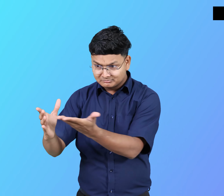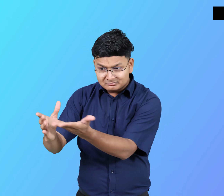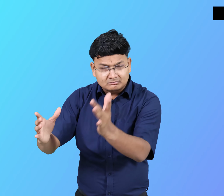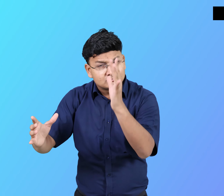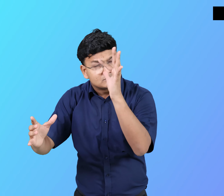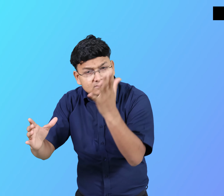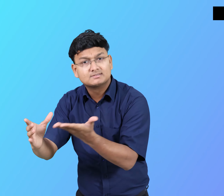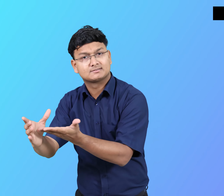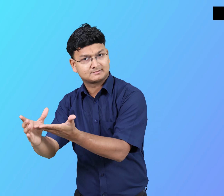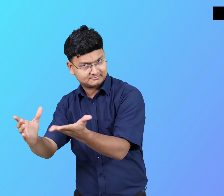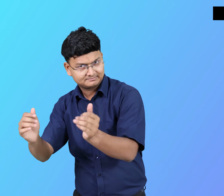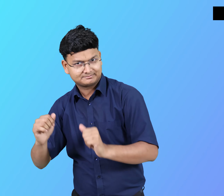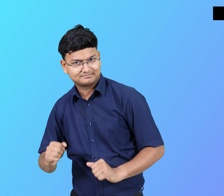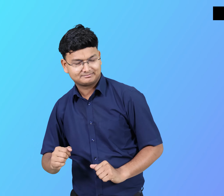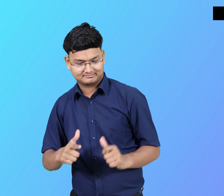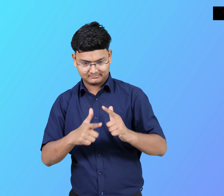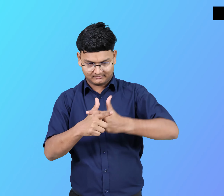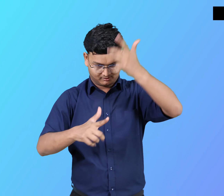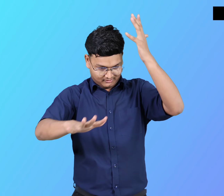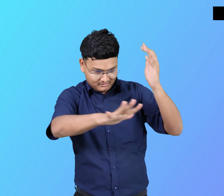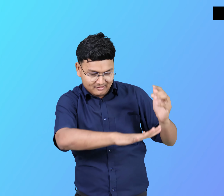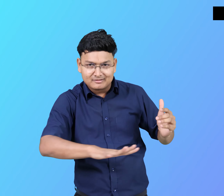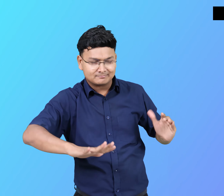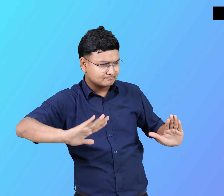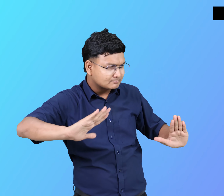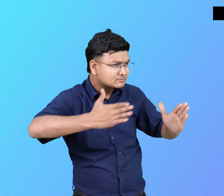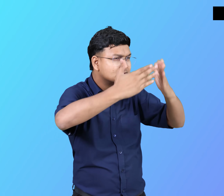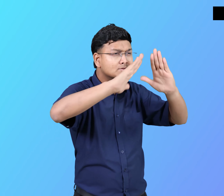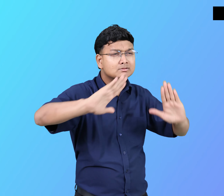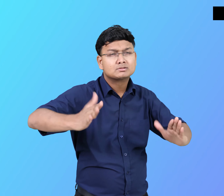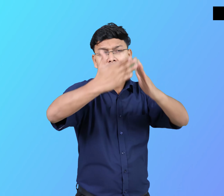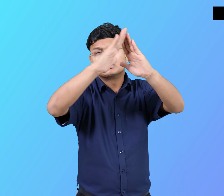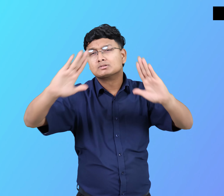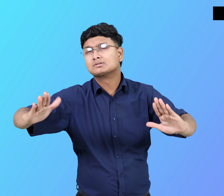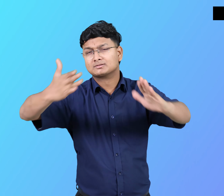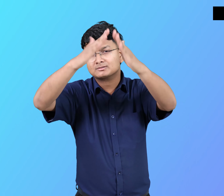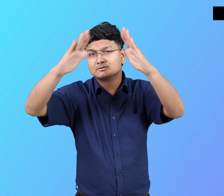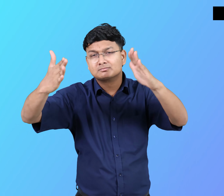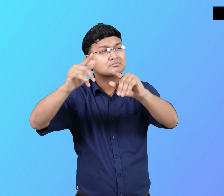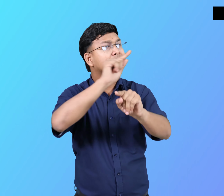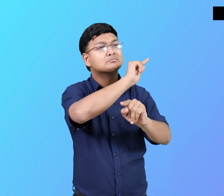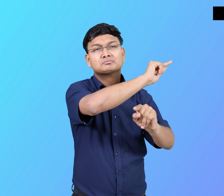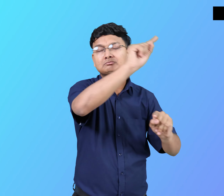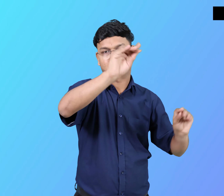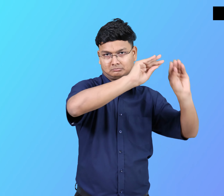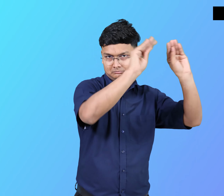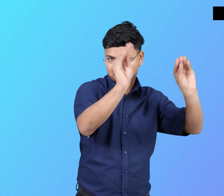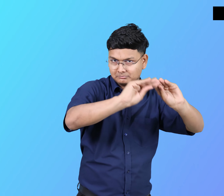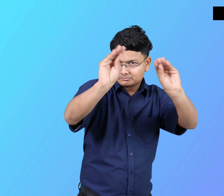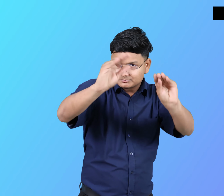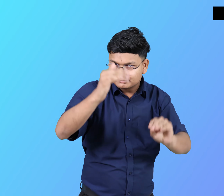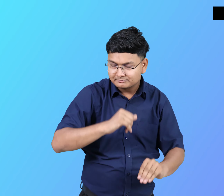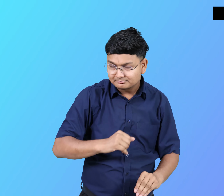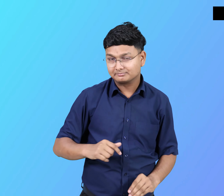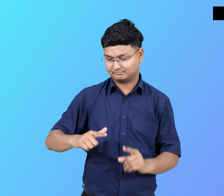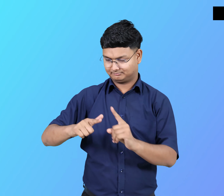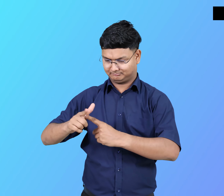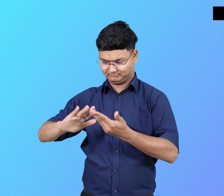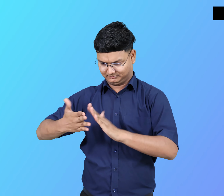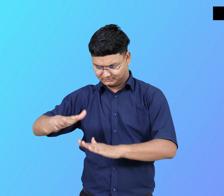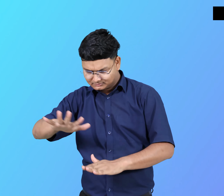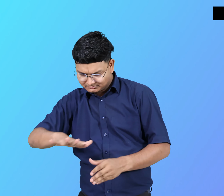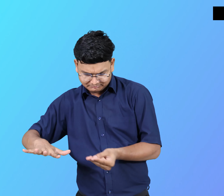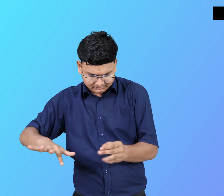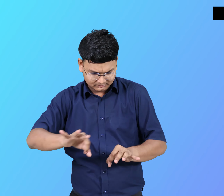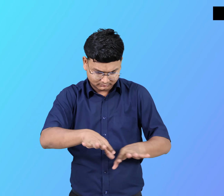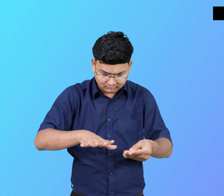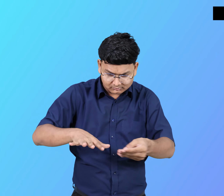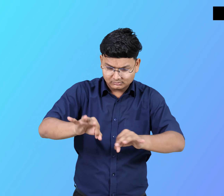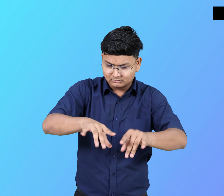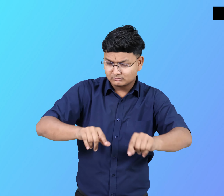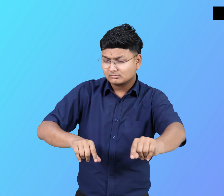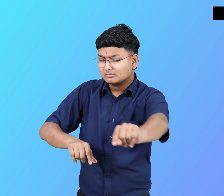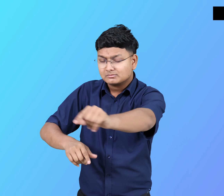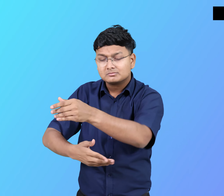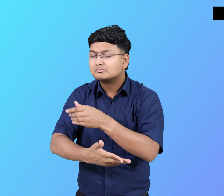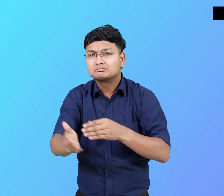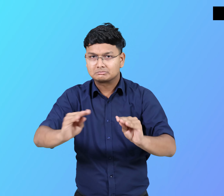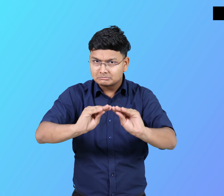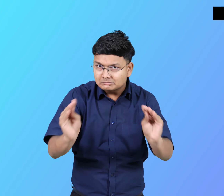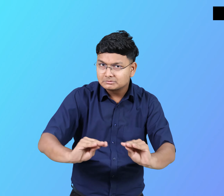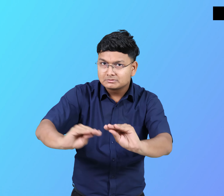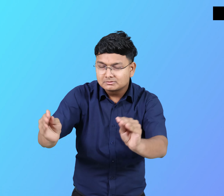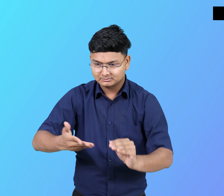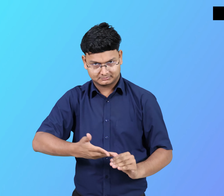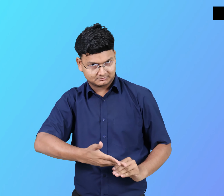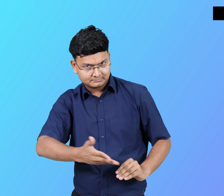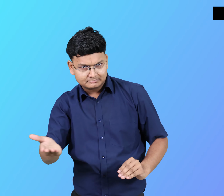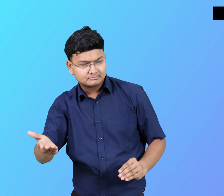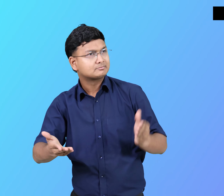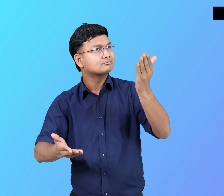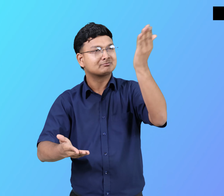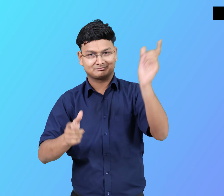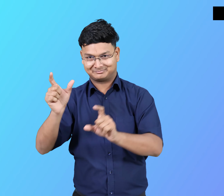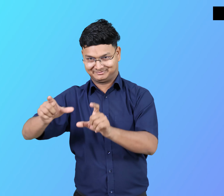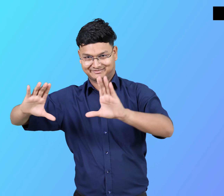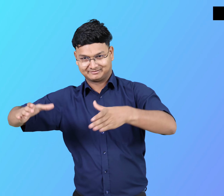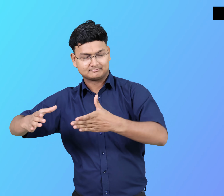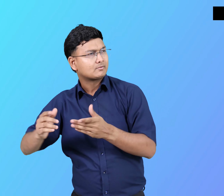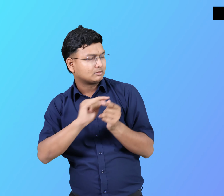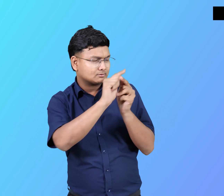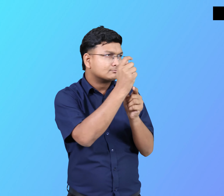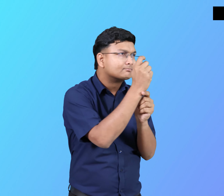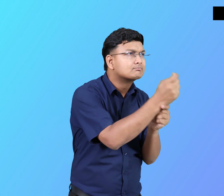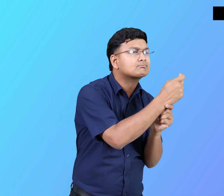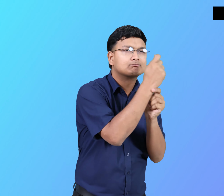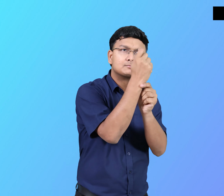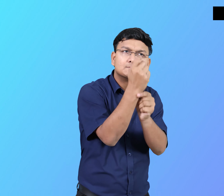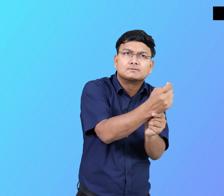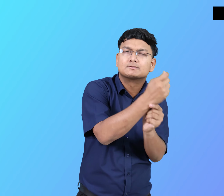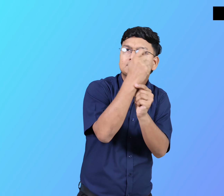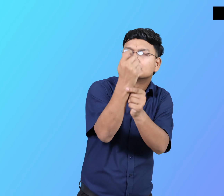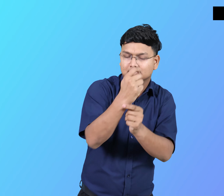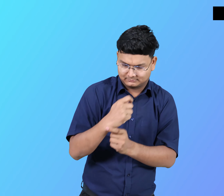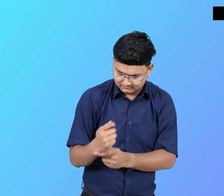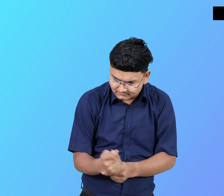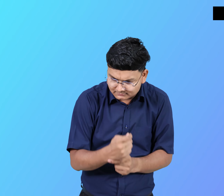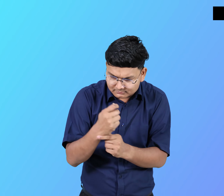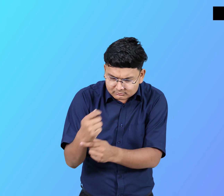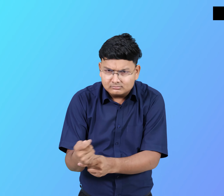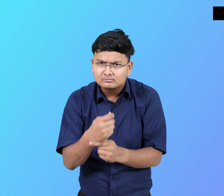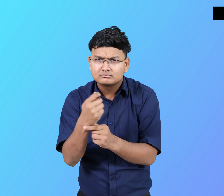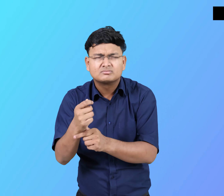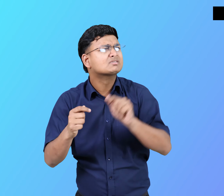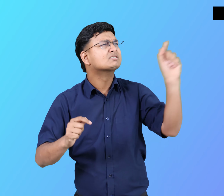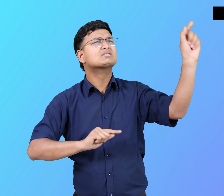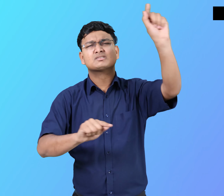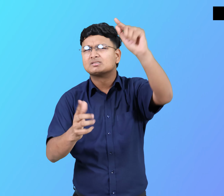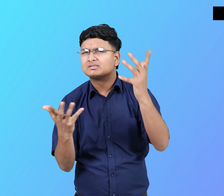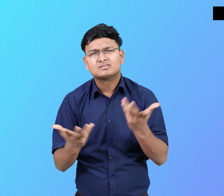These false priests were burning incense at the places of worship in every city of Judah and all the towns around Jerusalem.